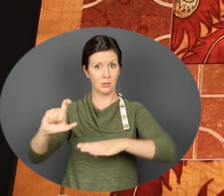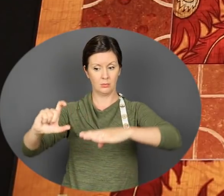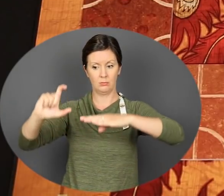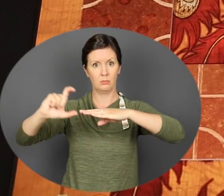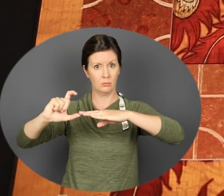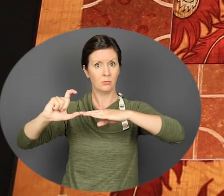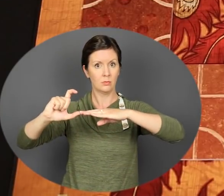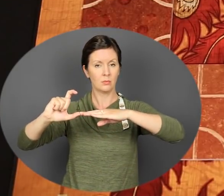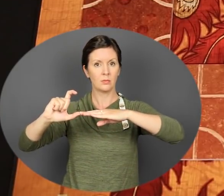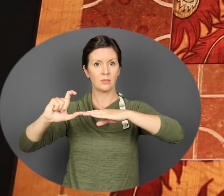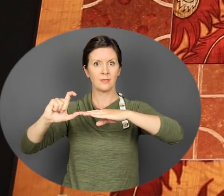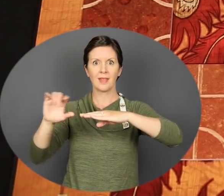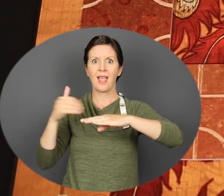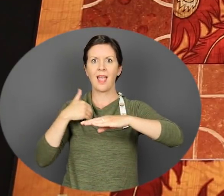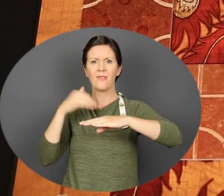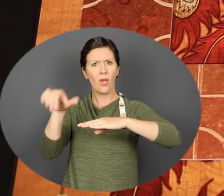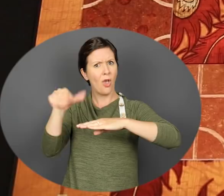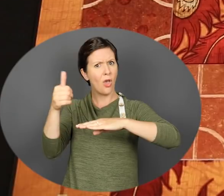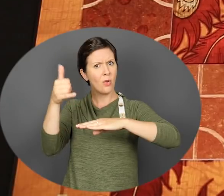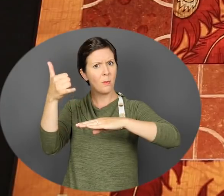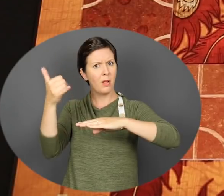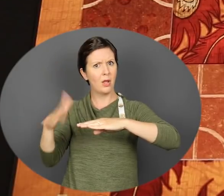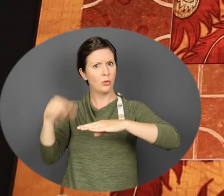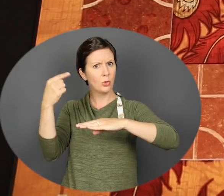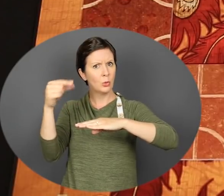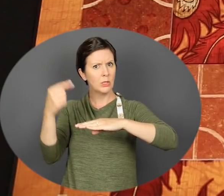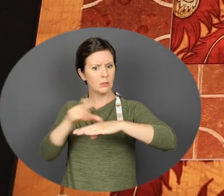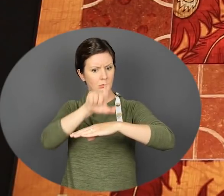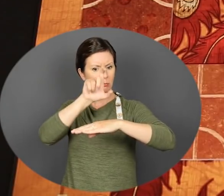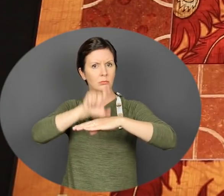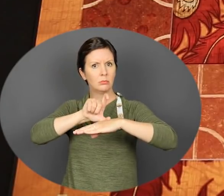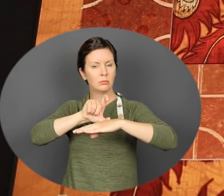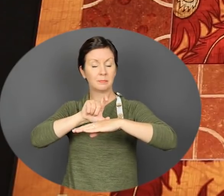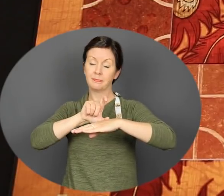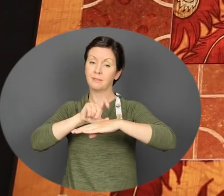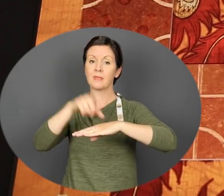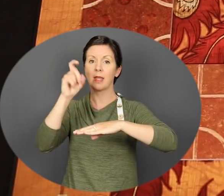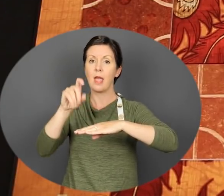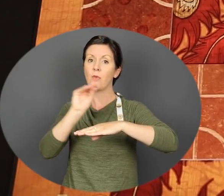marker is on, but it’s also connecting my opponent to a path. I have to resolve my own